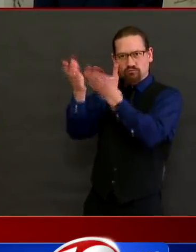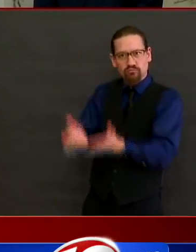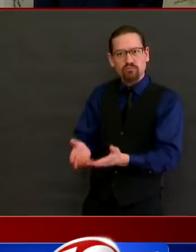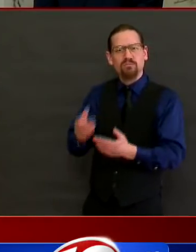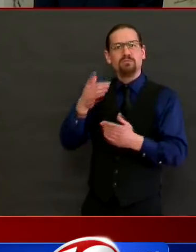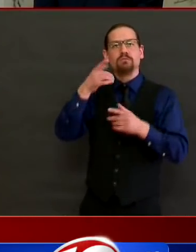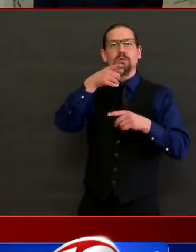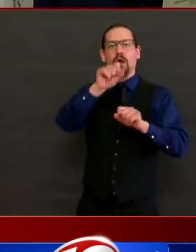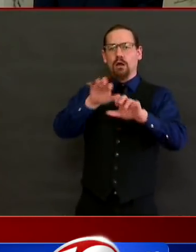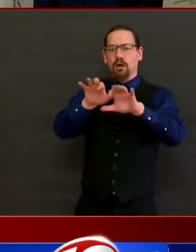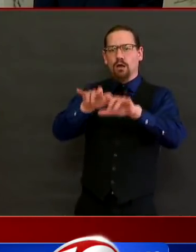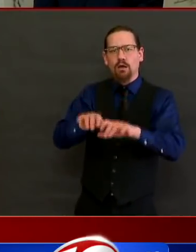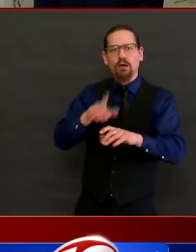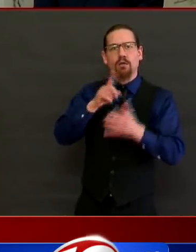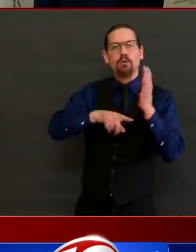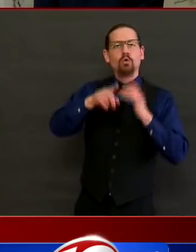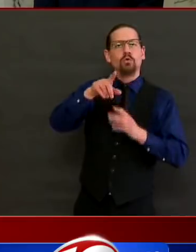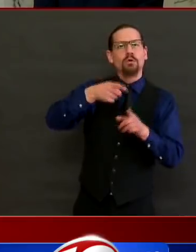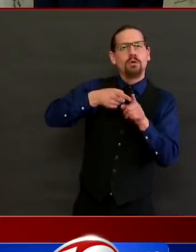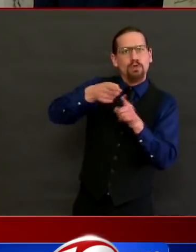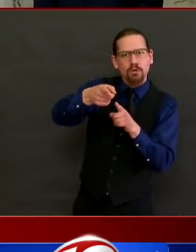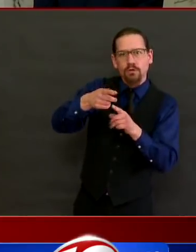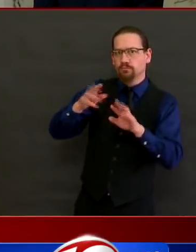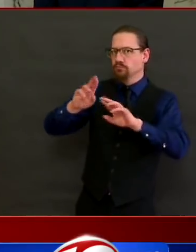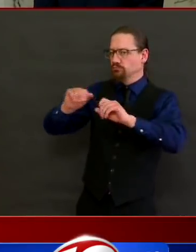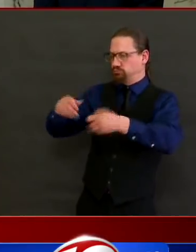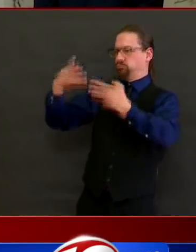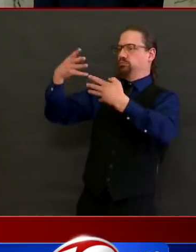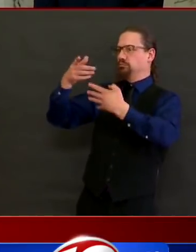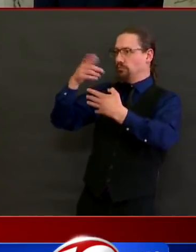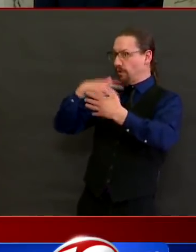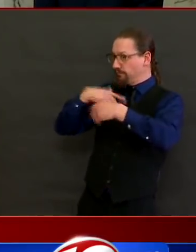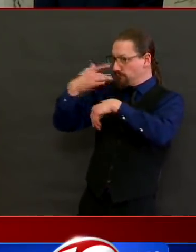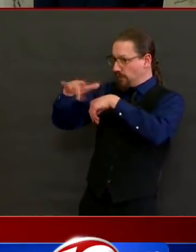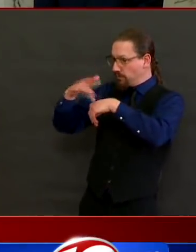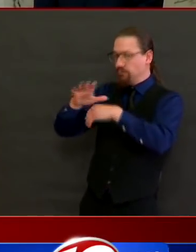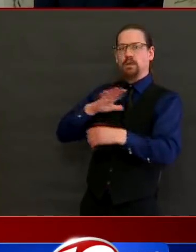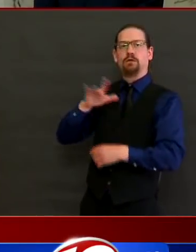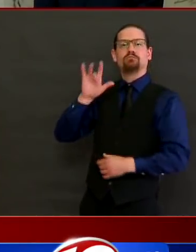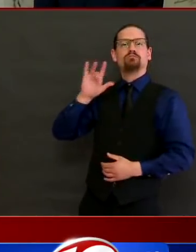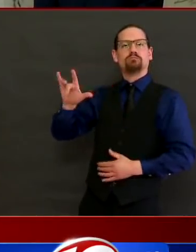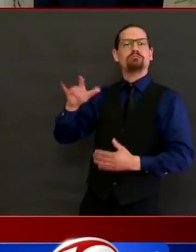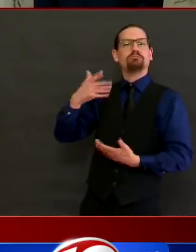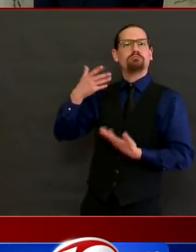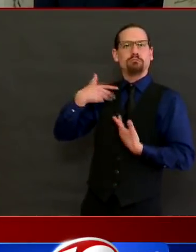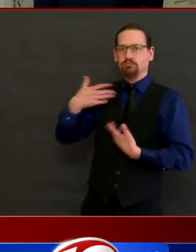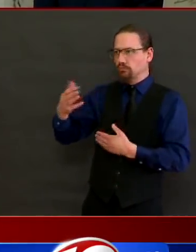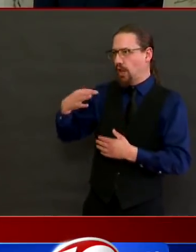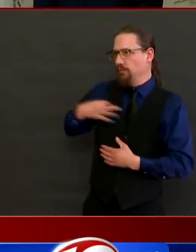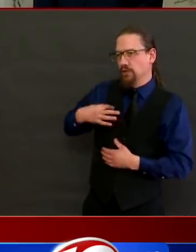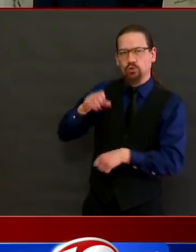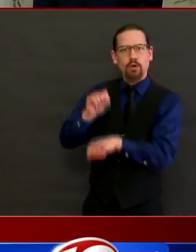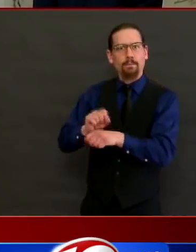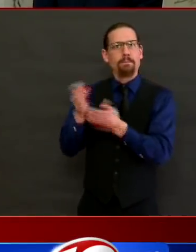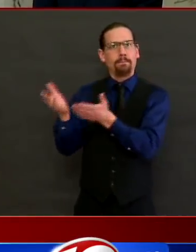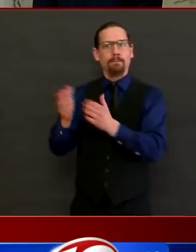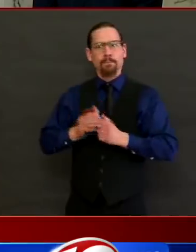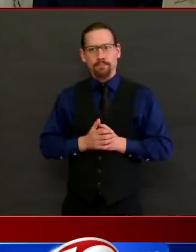IMMEDIATELY. IF YOU ARE A MANUFACTURER OR COMPANY THAT IS STRUGGLING, YOU CAN GO THERE. WE WANT TO DO EVERYTHING WE CAN